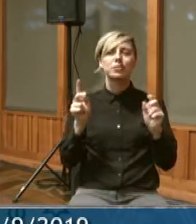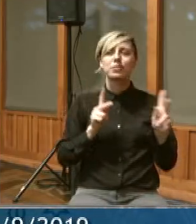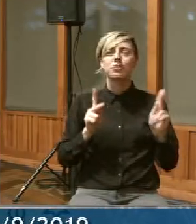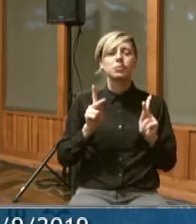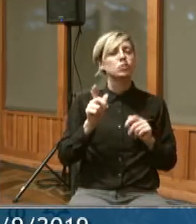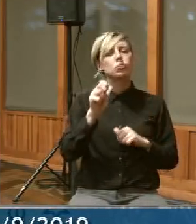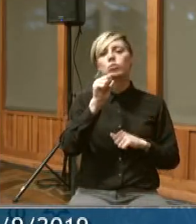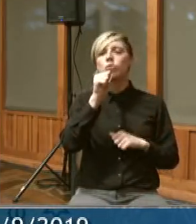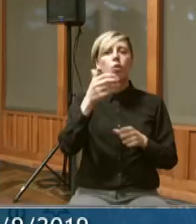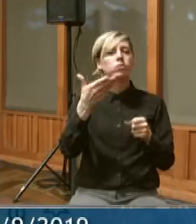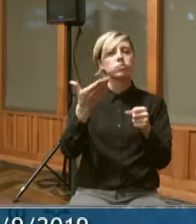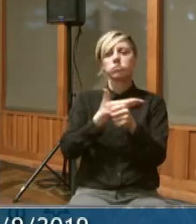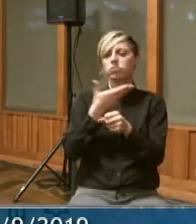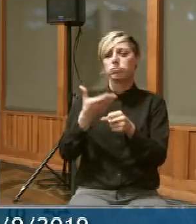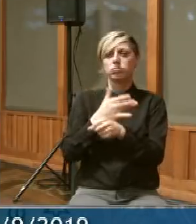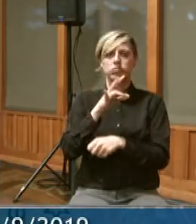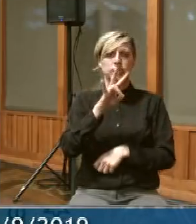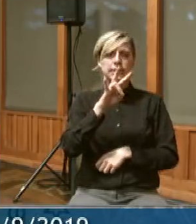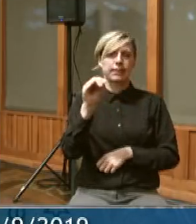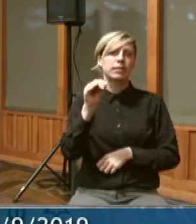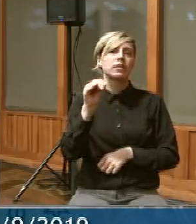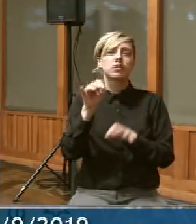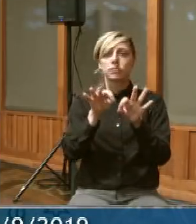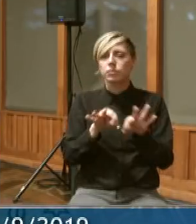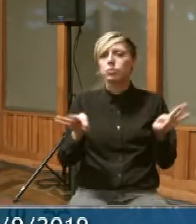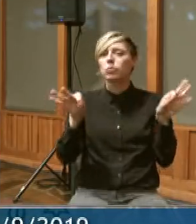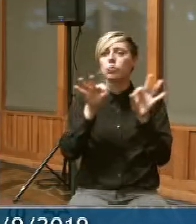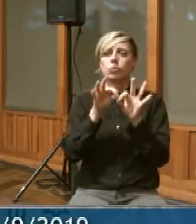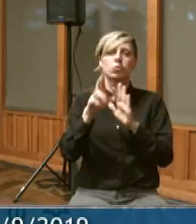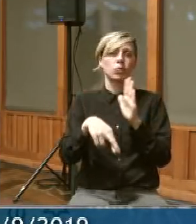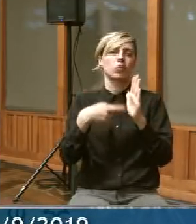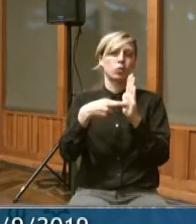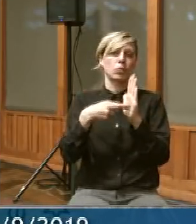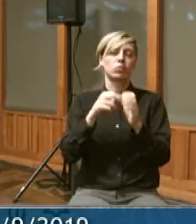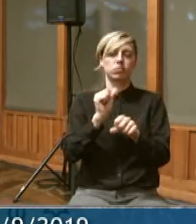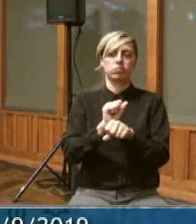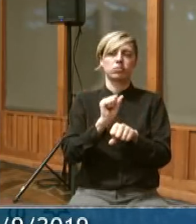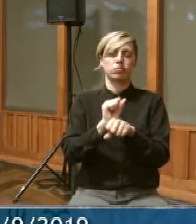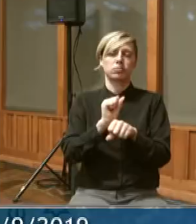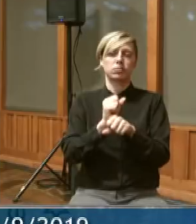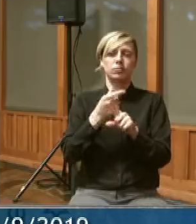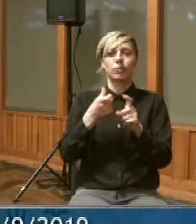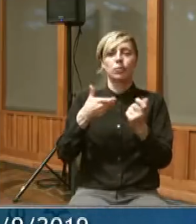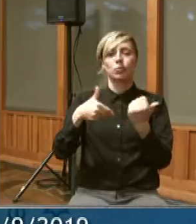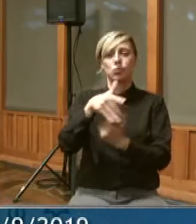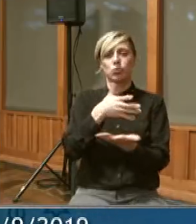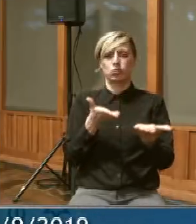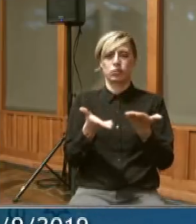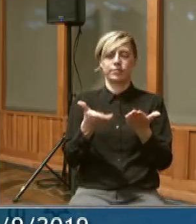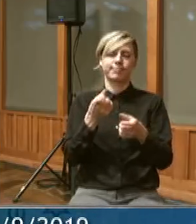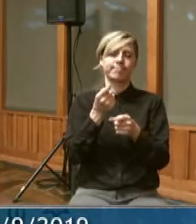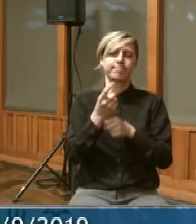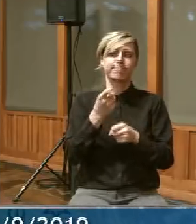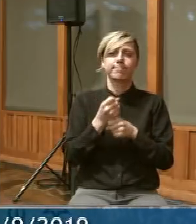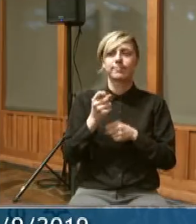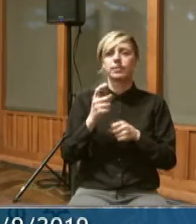EDUCATED PEOPLE. PLEASE DO NOT CUT PROGRAMS, LEAVE CENTERS AND REMOVE 70 FRONT LINE POSITIONS FROM THESE